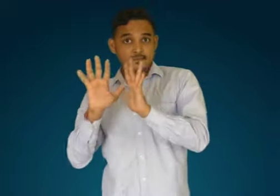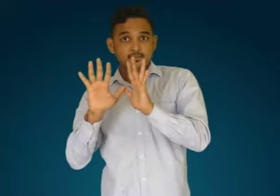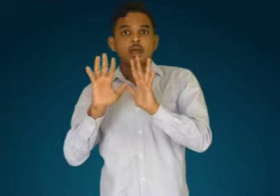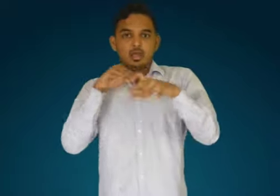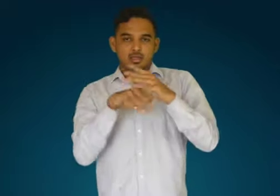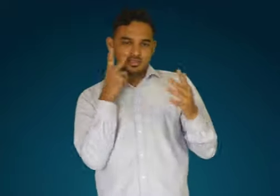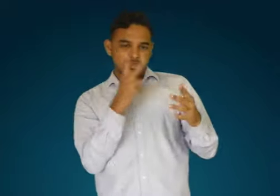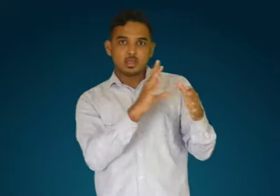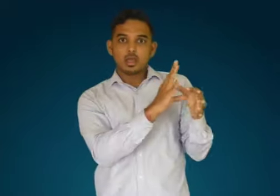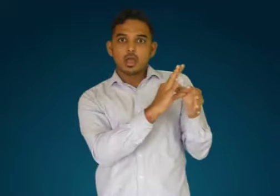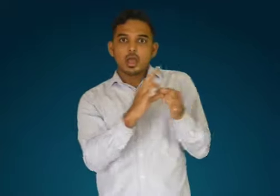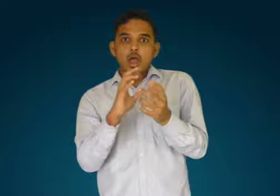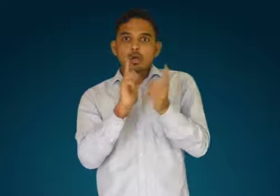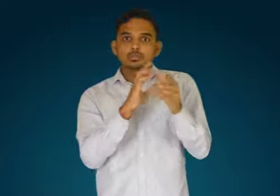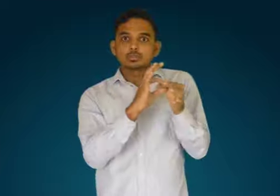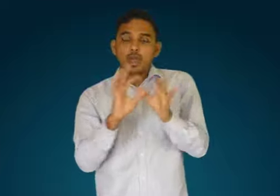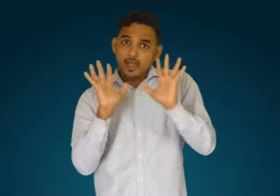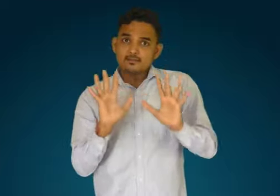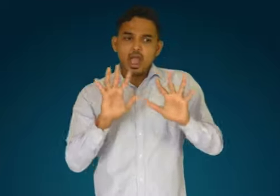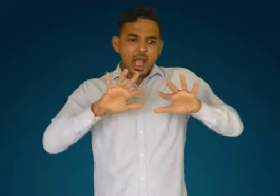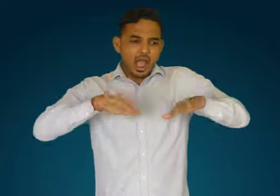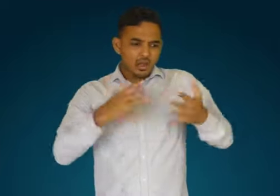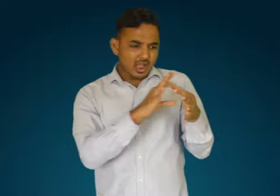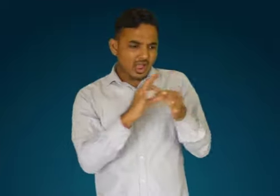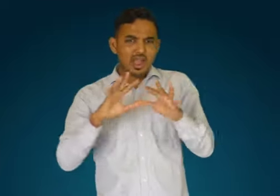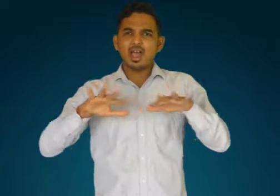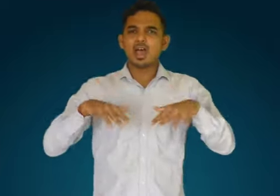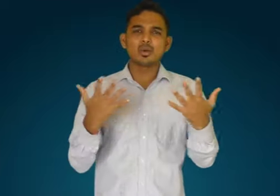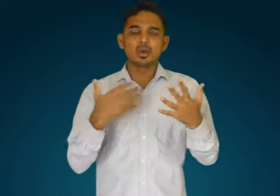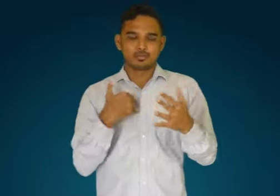in comparison people might find the transdisciplinary learning approach